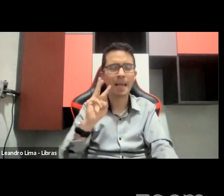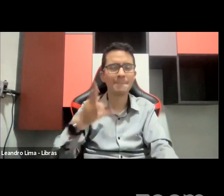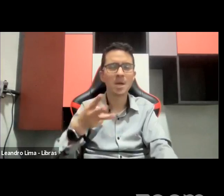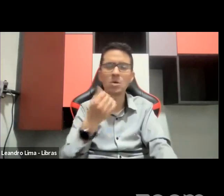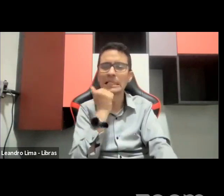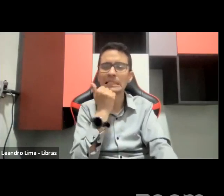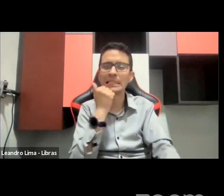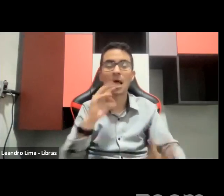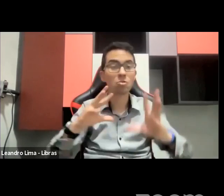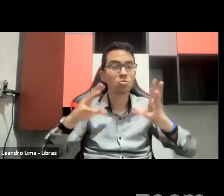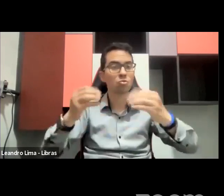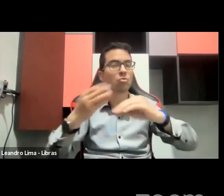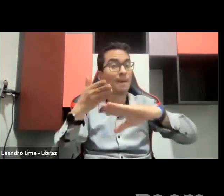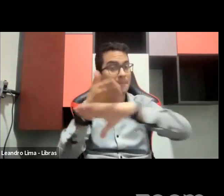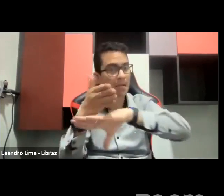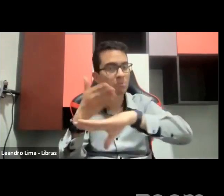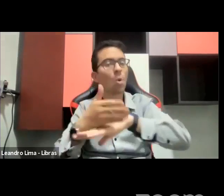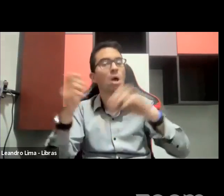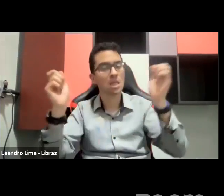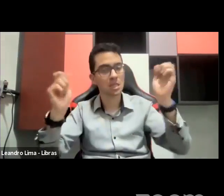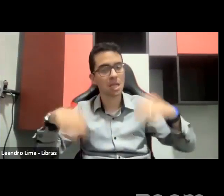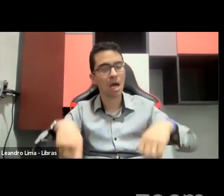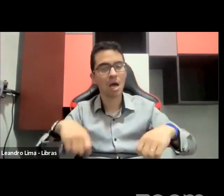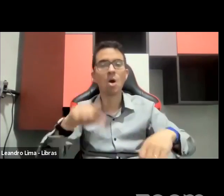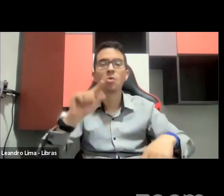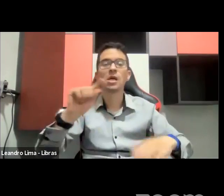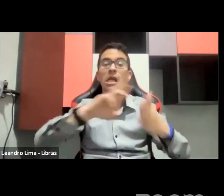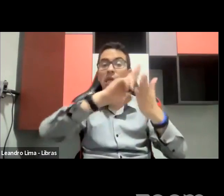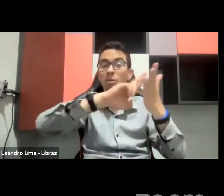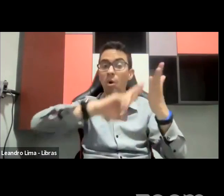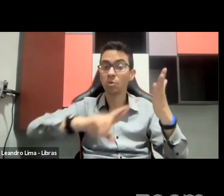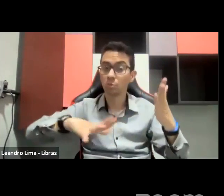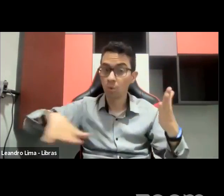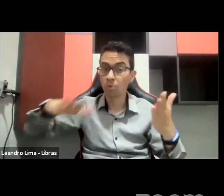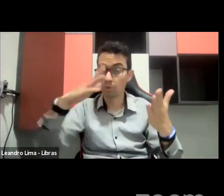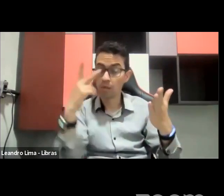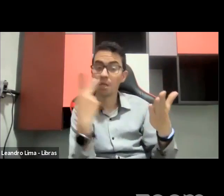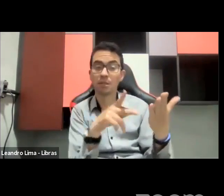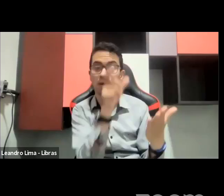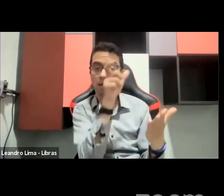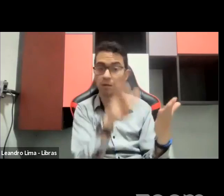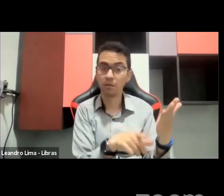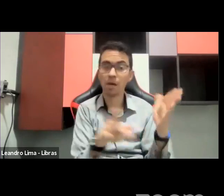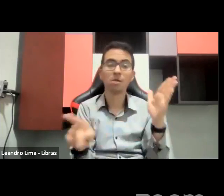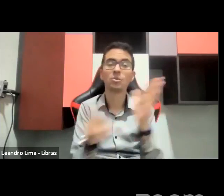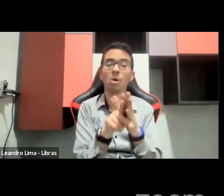and the peer evaluation or their manuscripts that. later later on became part later on became part of the